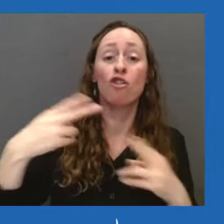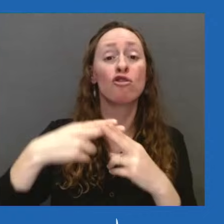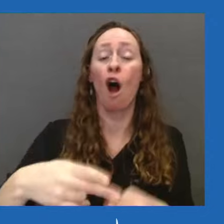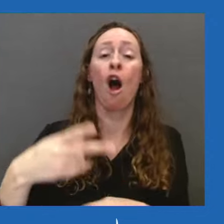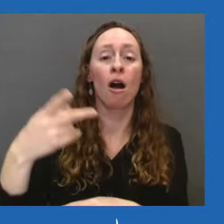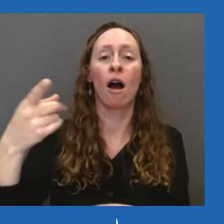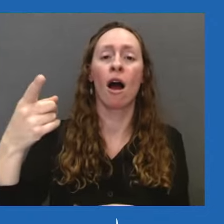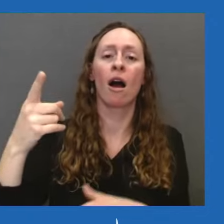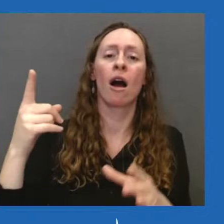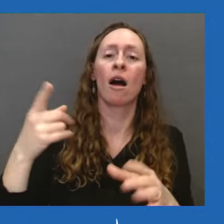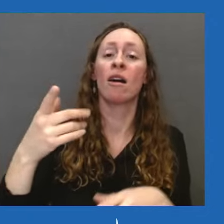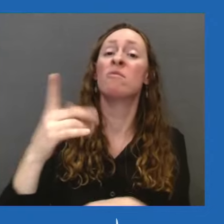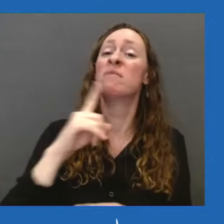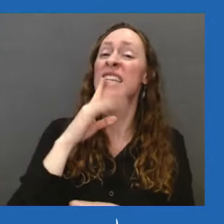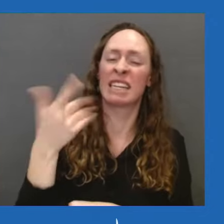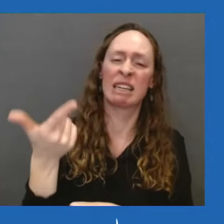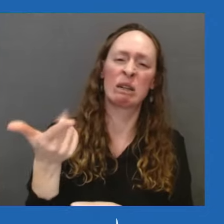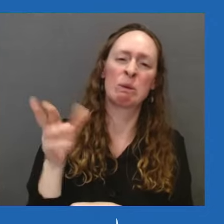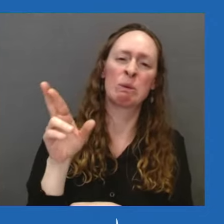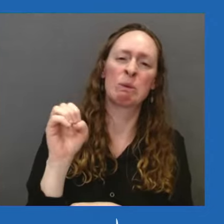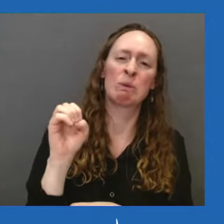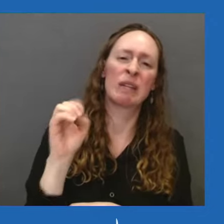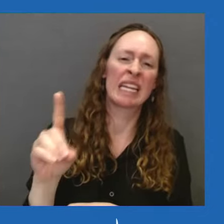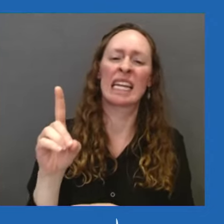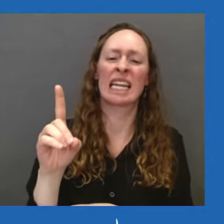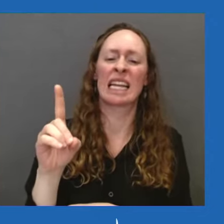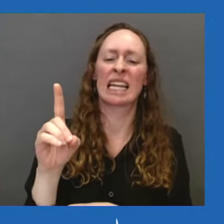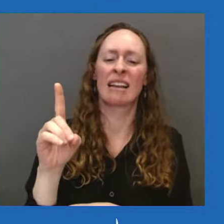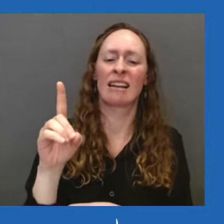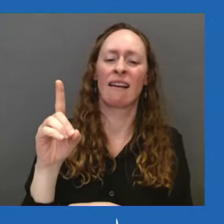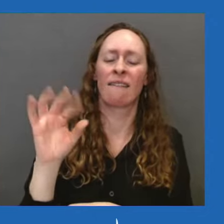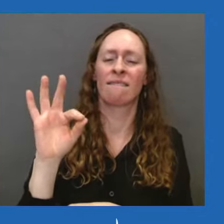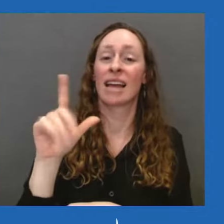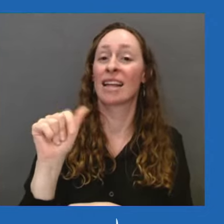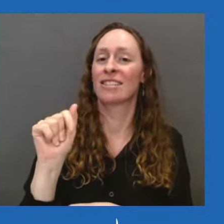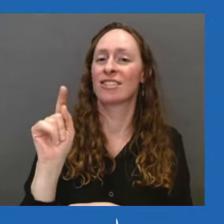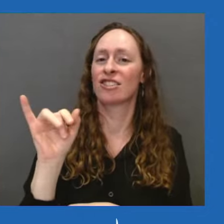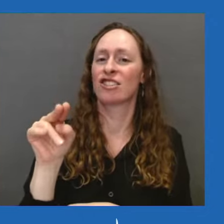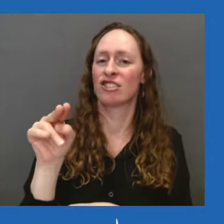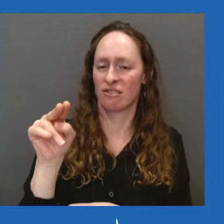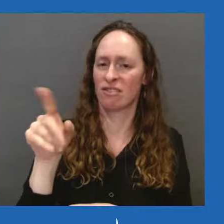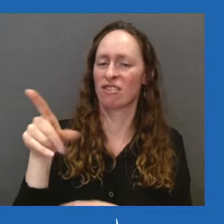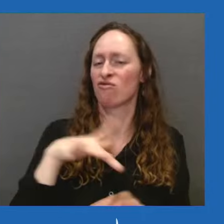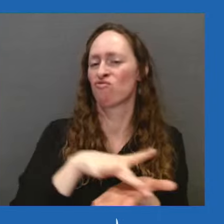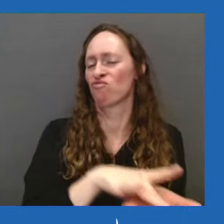You find out -- you call up your bank and you want to find out what the balance in your account is, they charge you 20 bucks.